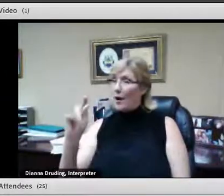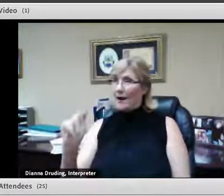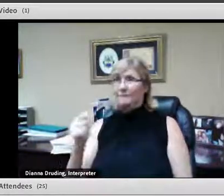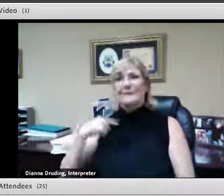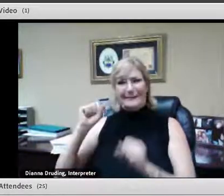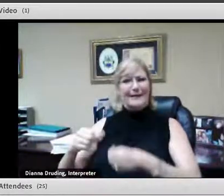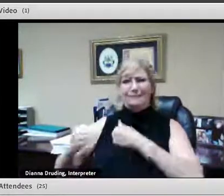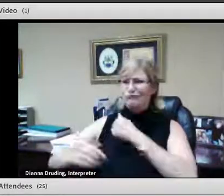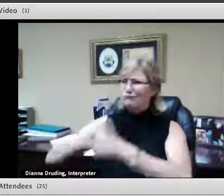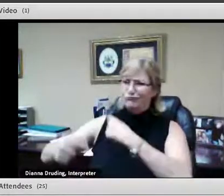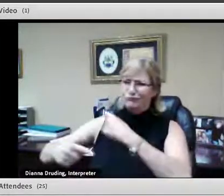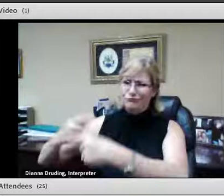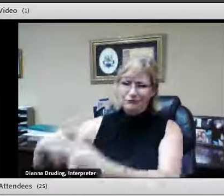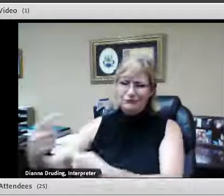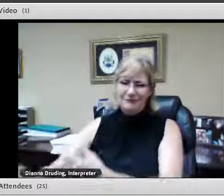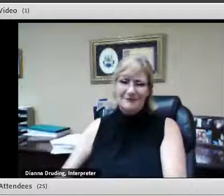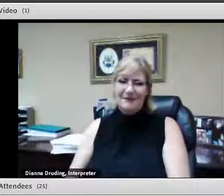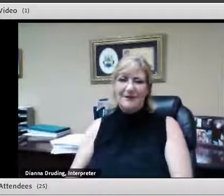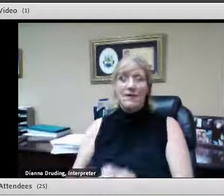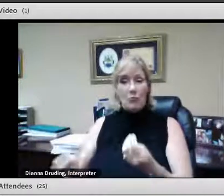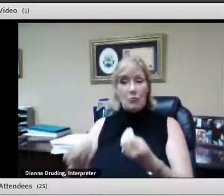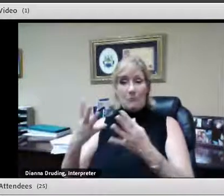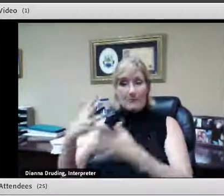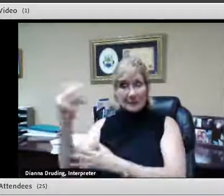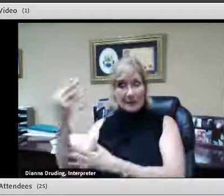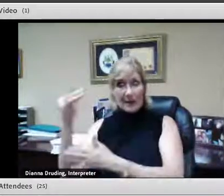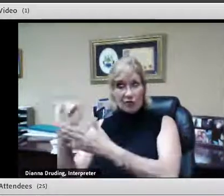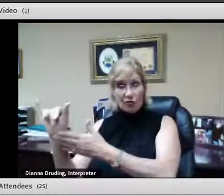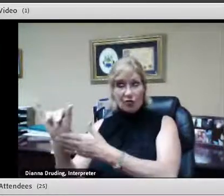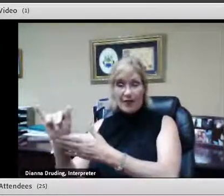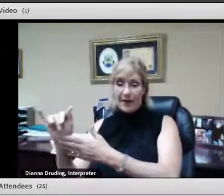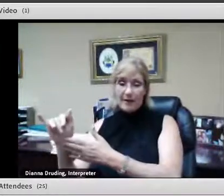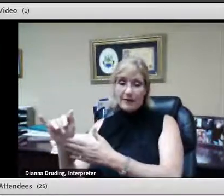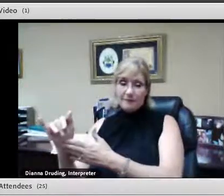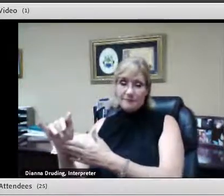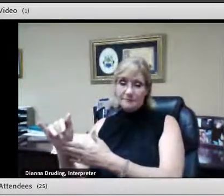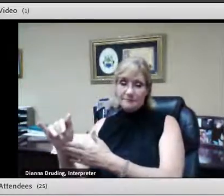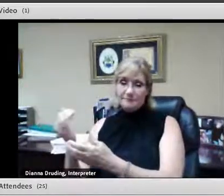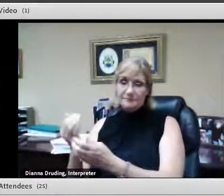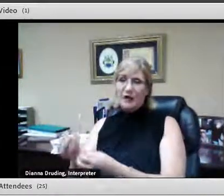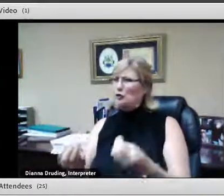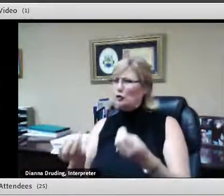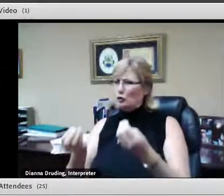There's actually a lot of them out there, as well. We have too many important things to show you.